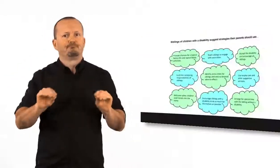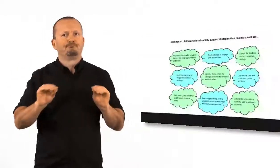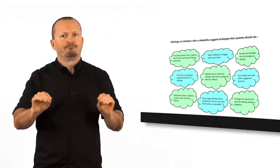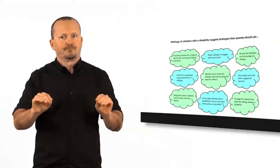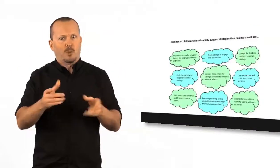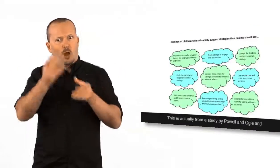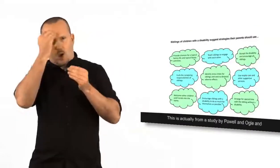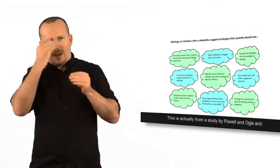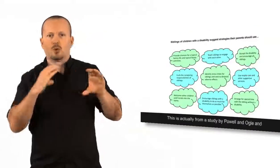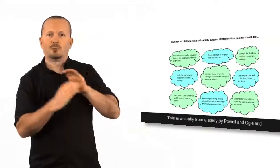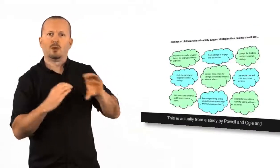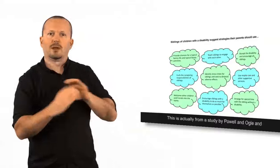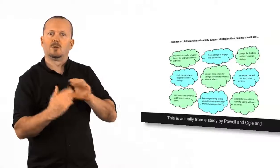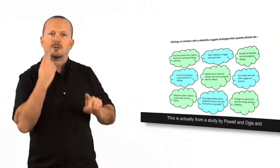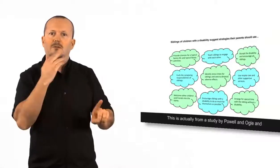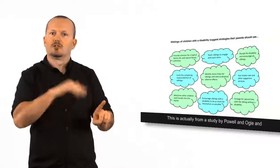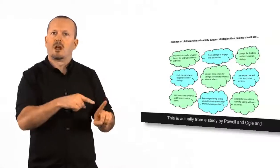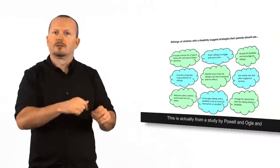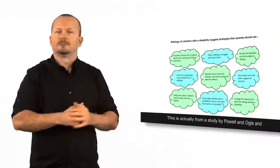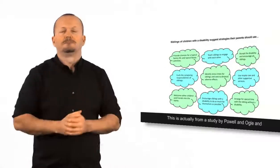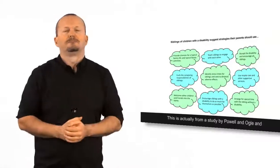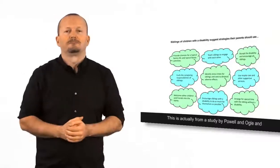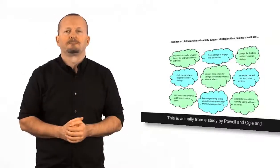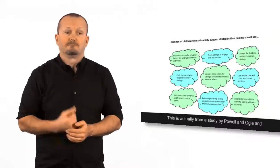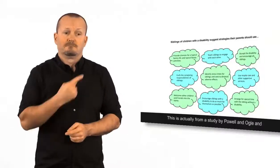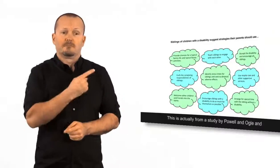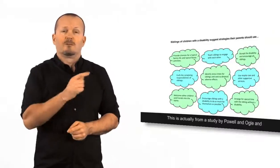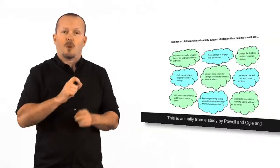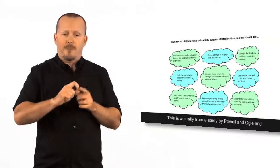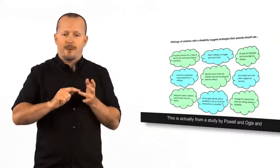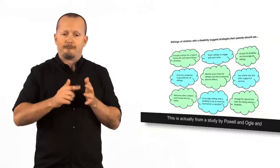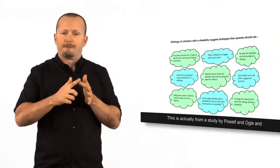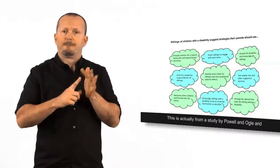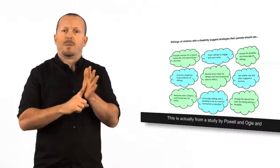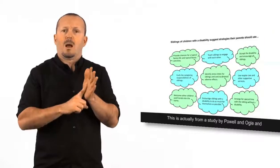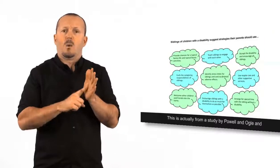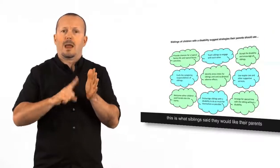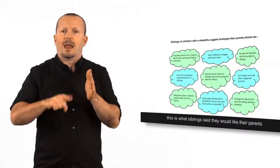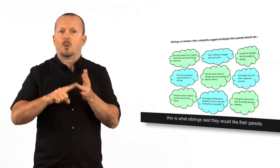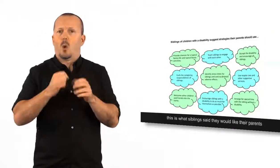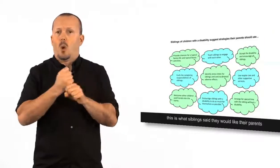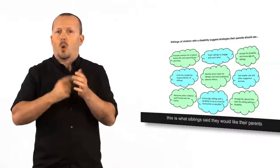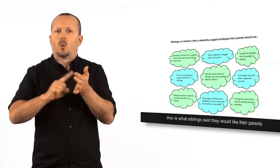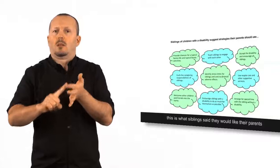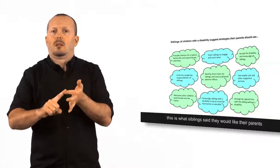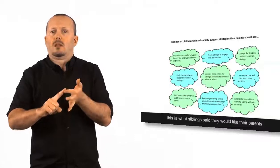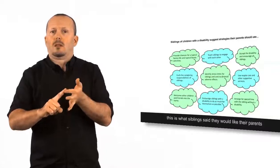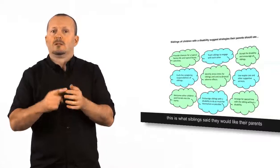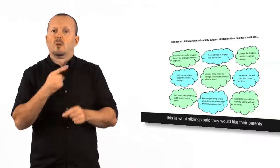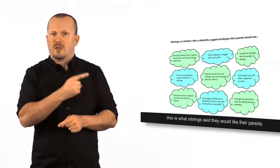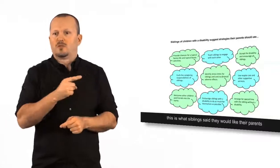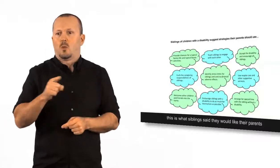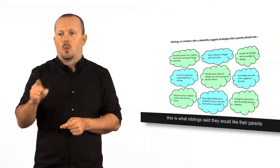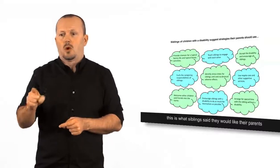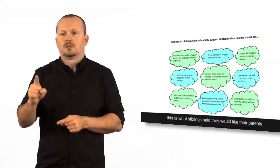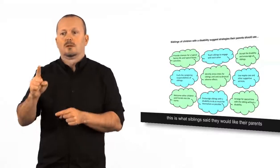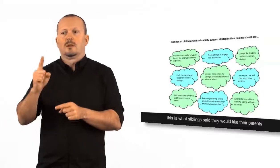This is actually from a study by Pal and Ogle and this is what siblings said they would